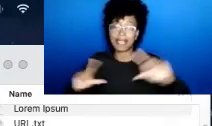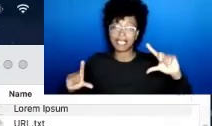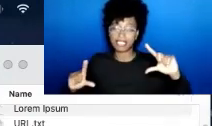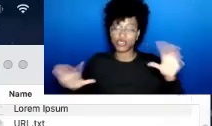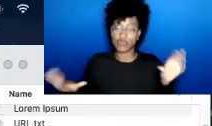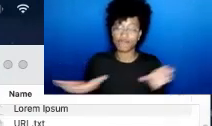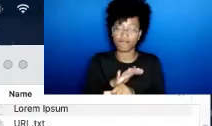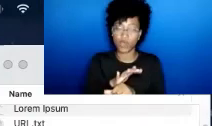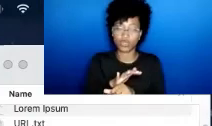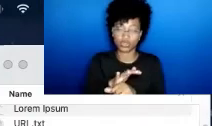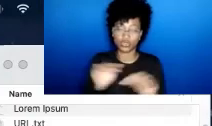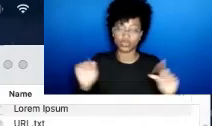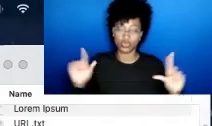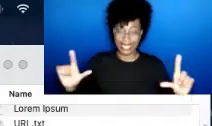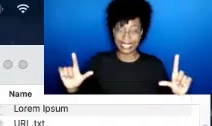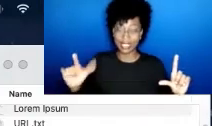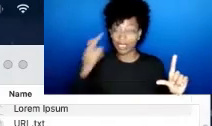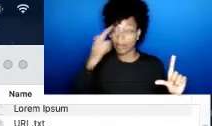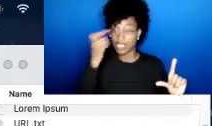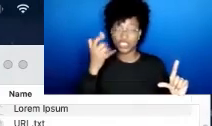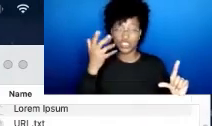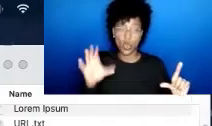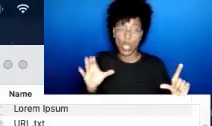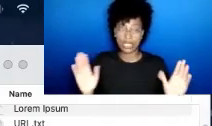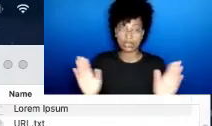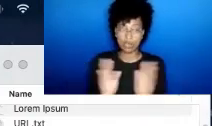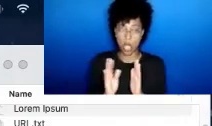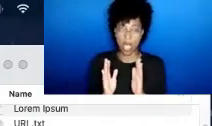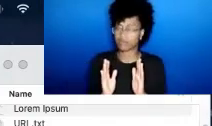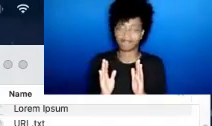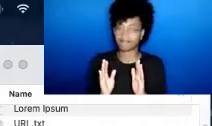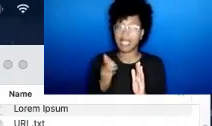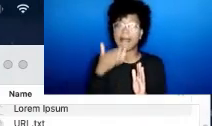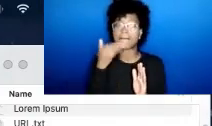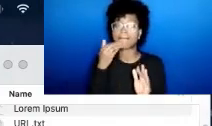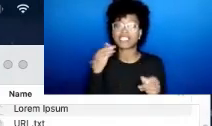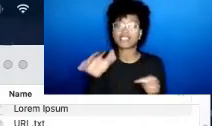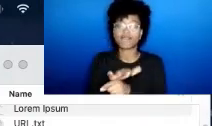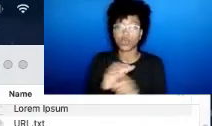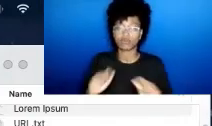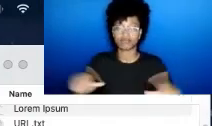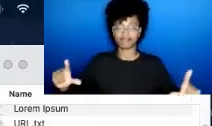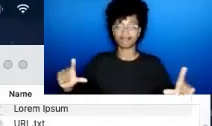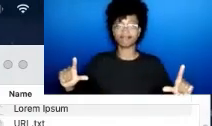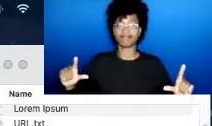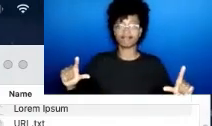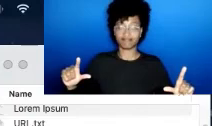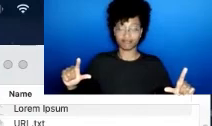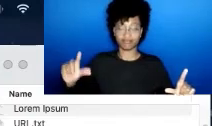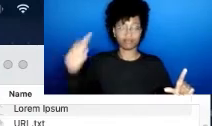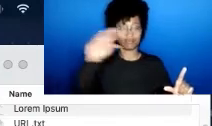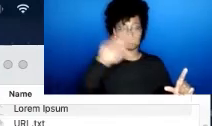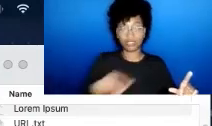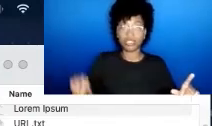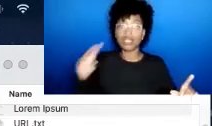you do that. So you don't want to have it in this mode, you want to have 07:11:38 it in full screen when you actually do your presentation.